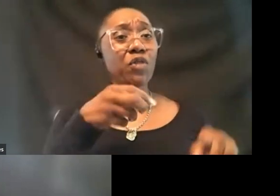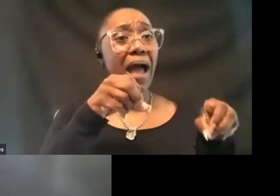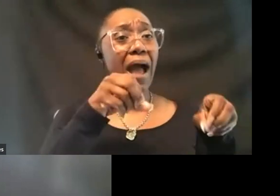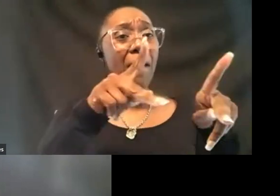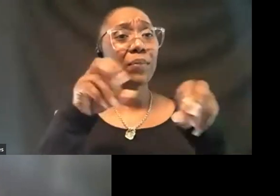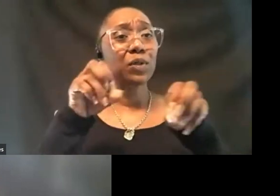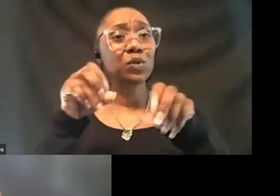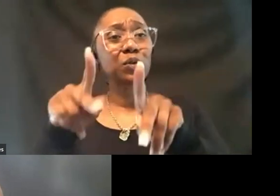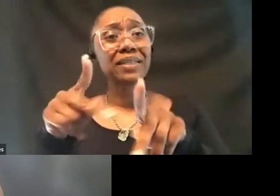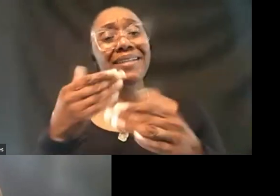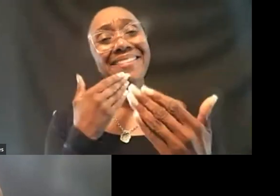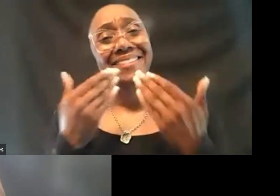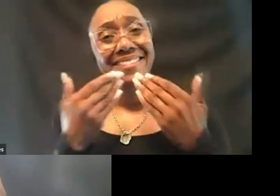Thank you. Thank you, Dr. For second. Oh, Bambi has a question. Go ahead, And.